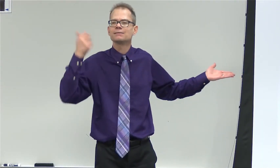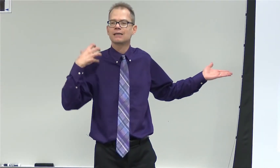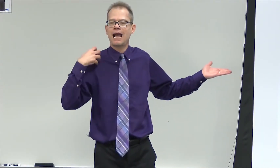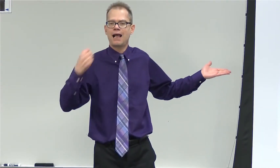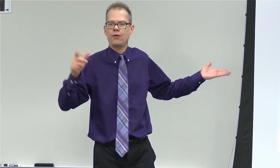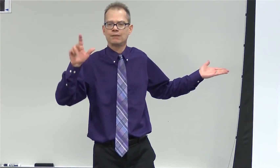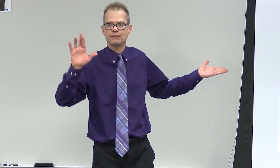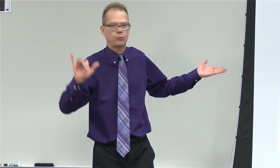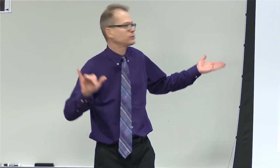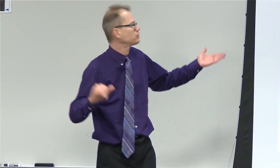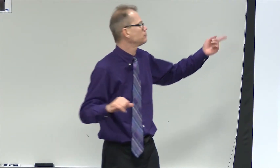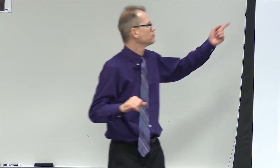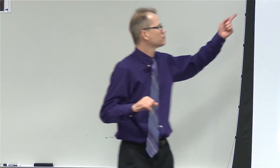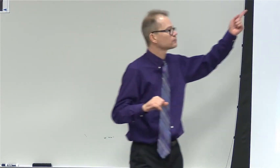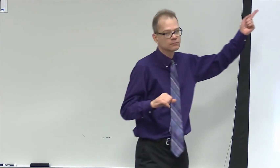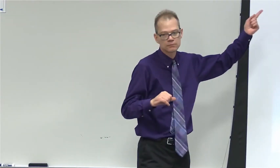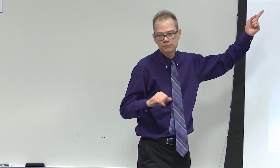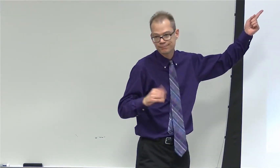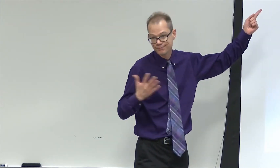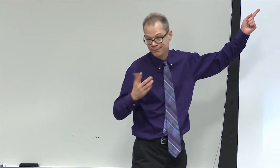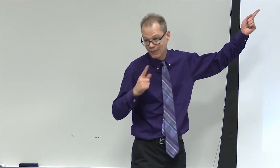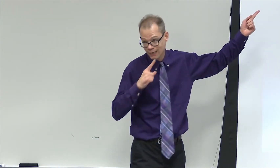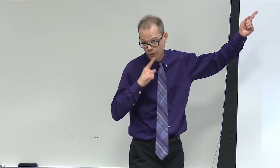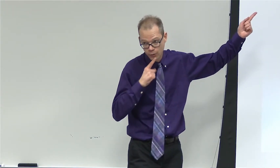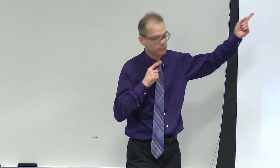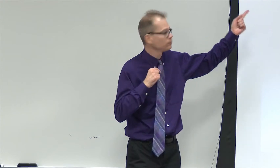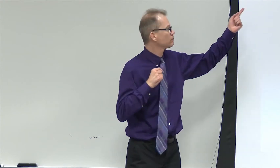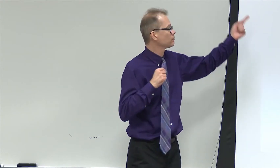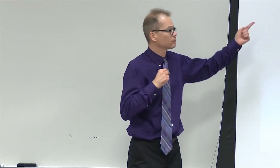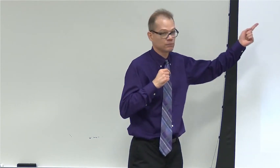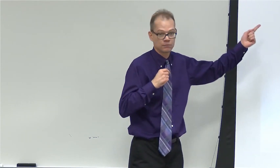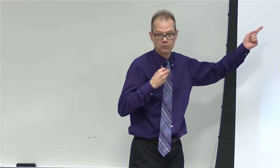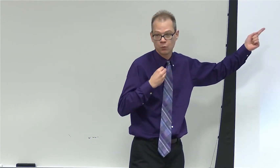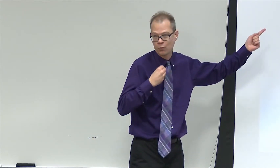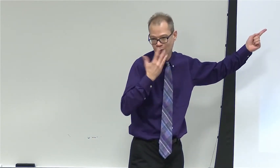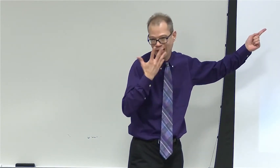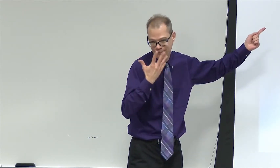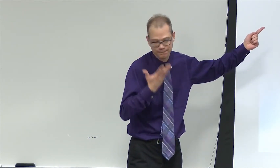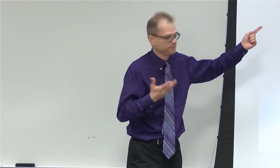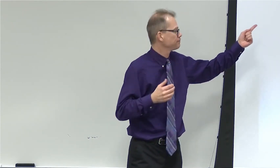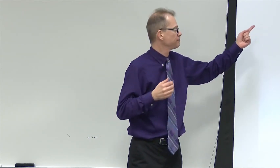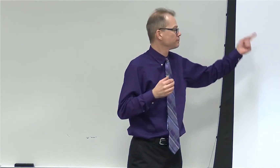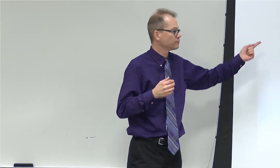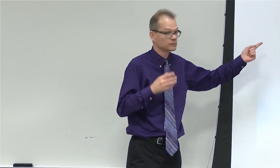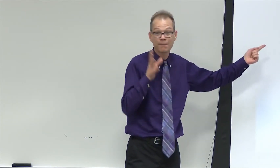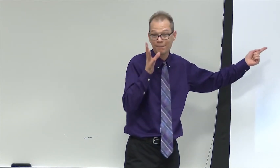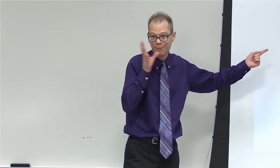So those with the best health literacy were hearing, white...